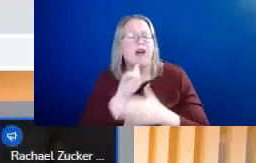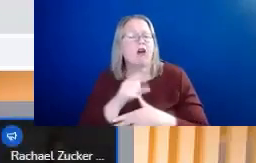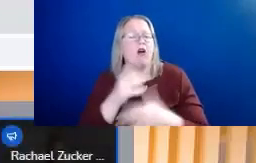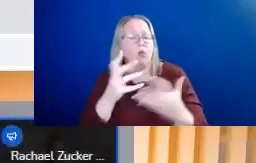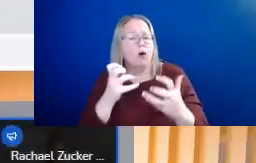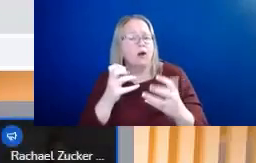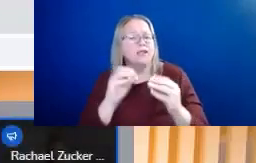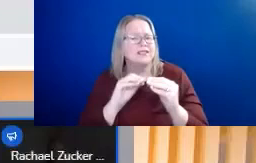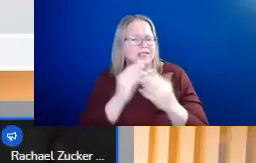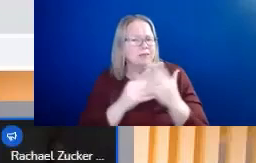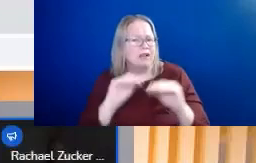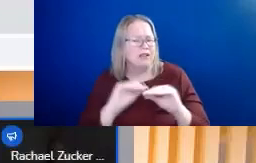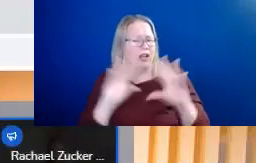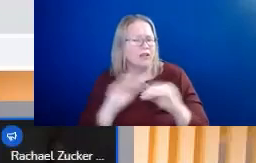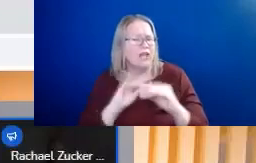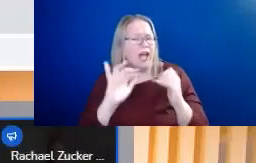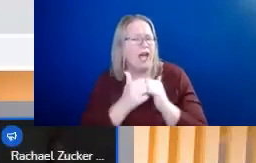clarifications about how they enter 12:29:33 the session